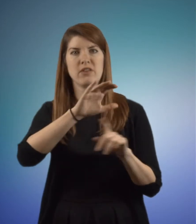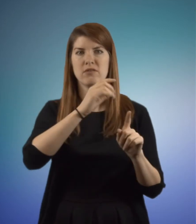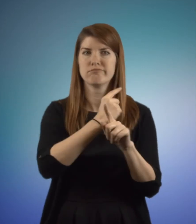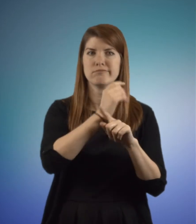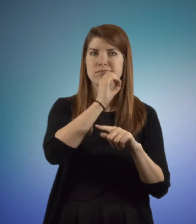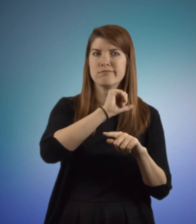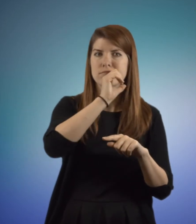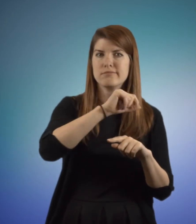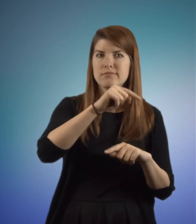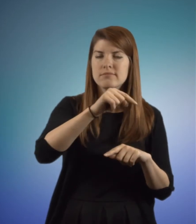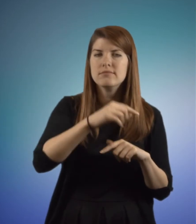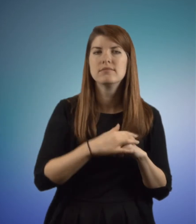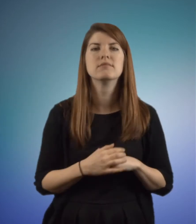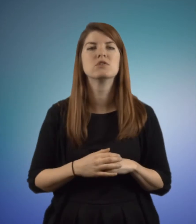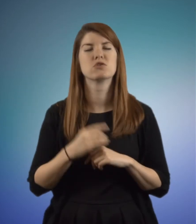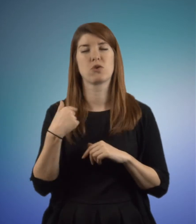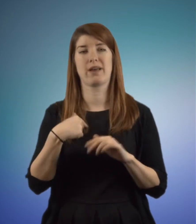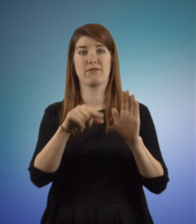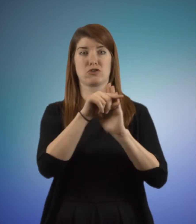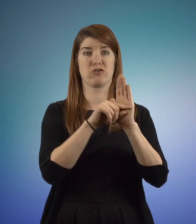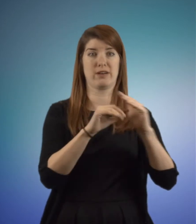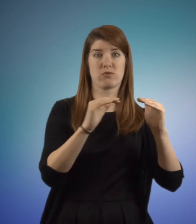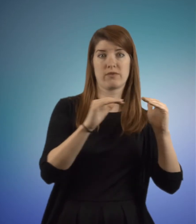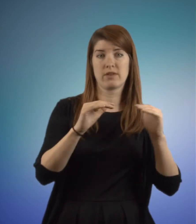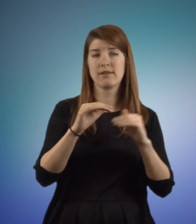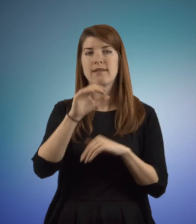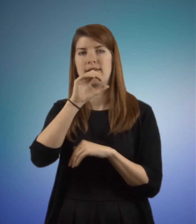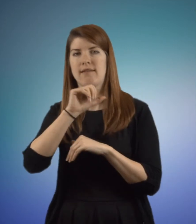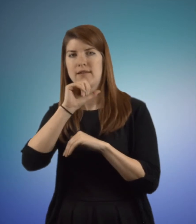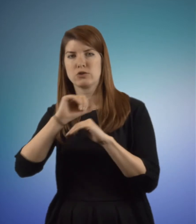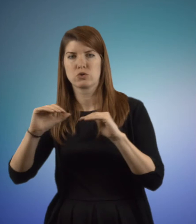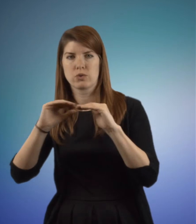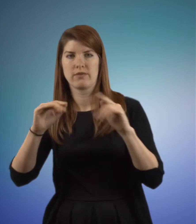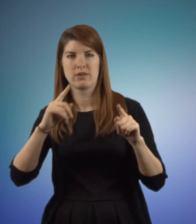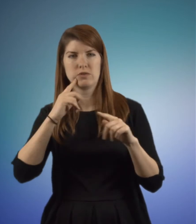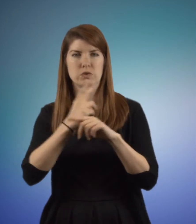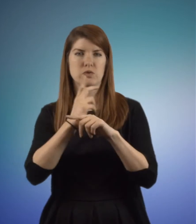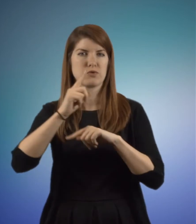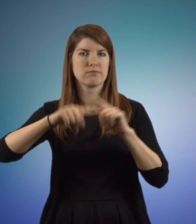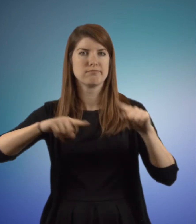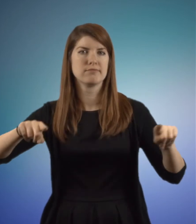So, there's grade equivalence and there's age equivalence that are used in various tests.